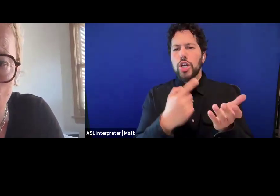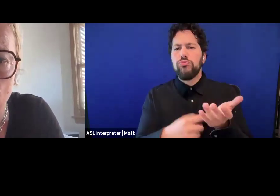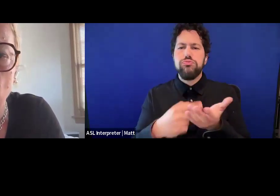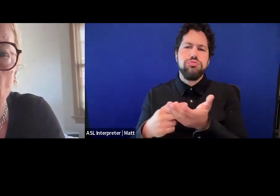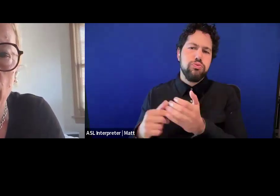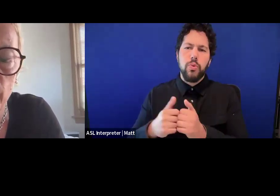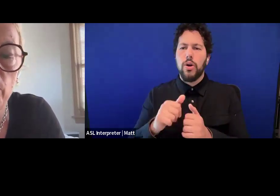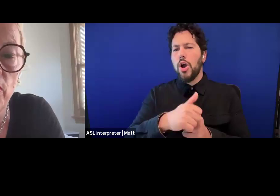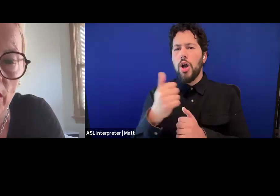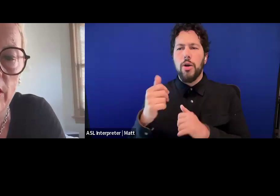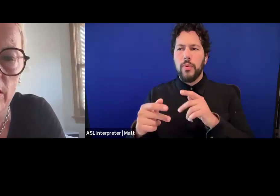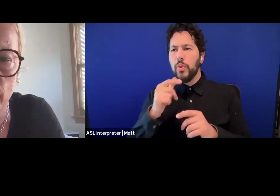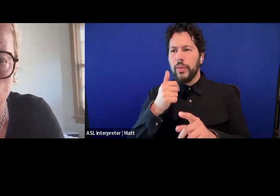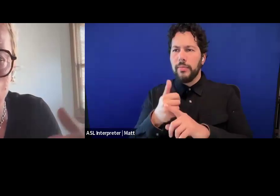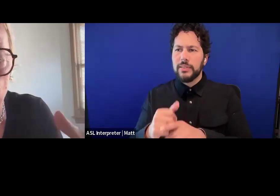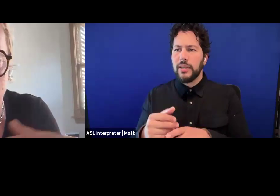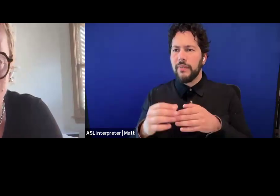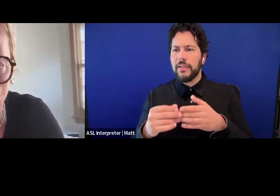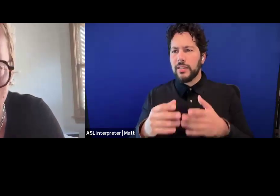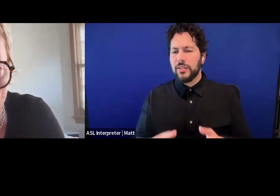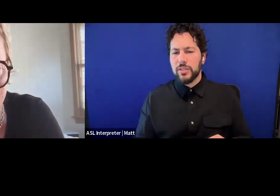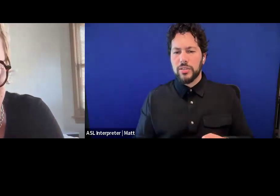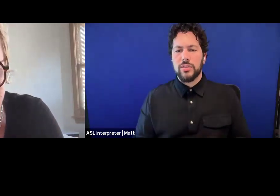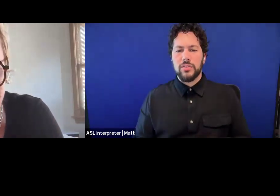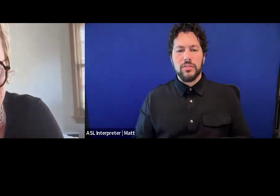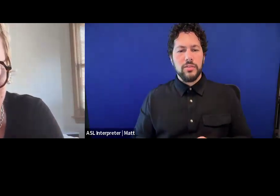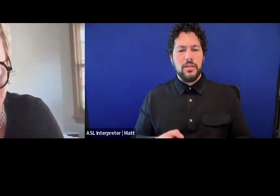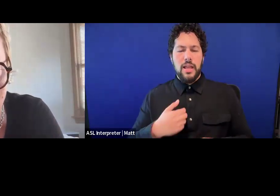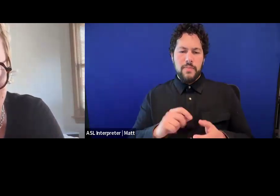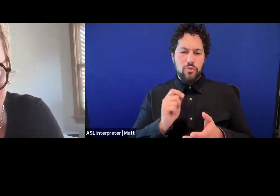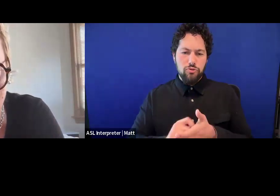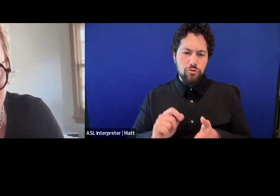And I've been writing a sort of manuscript about feminist leadership while I've been here.